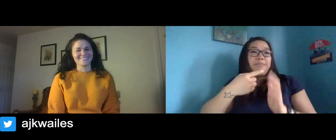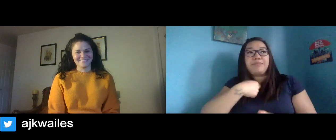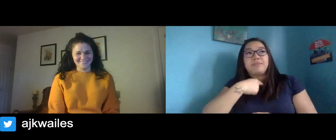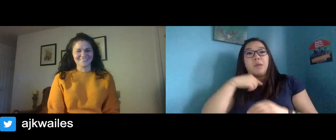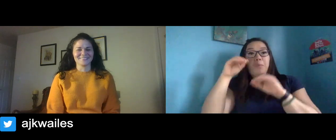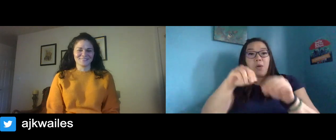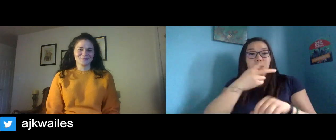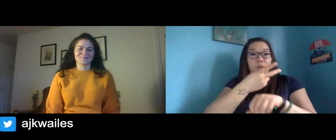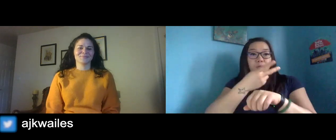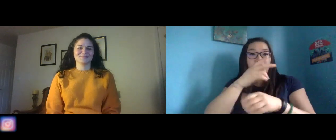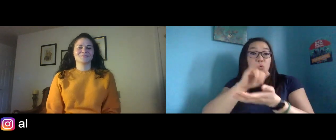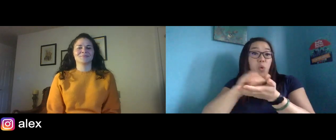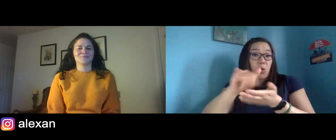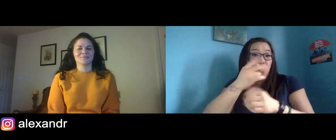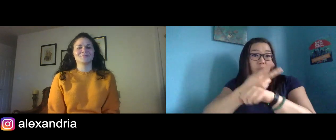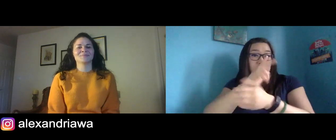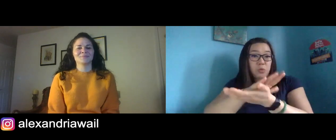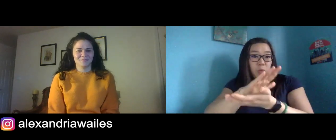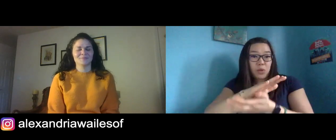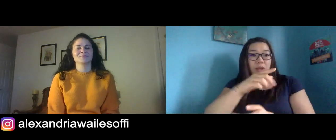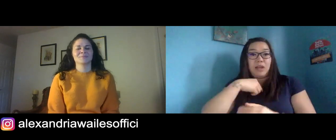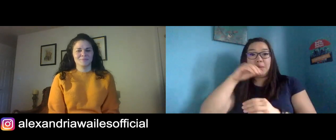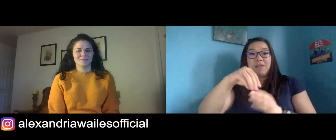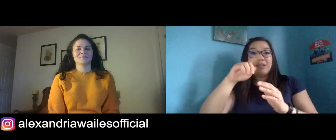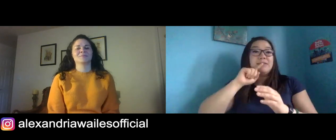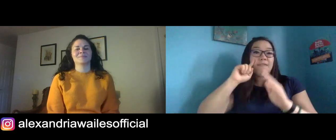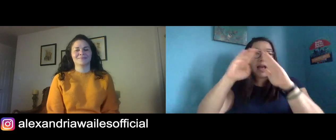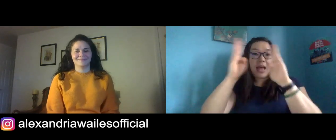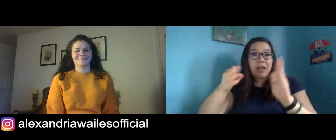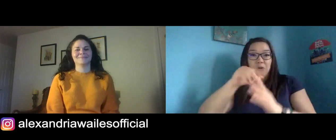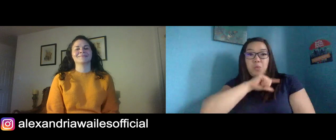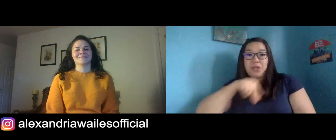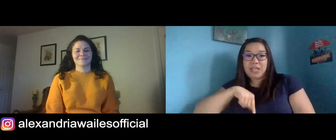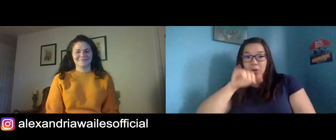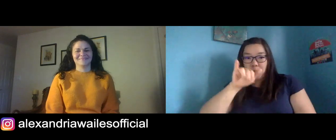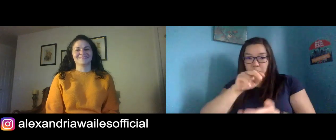I’d just moved to New York for graduate school, in a house with other Deaf people located in Queens (NYC), New York.